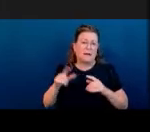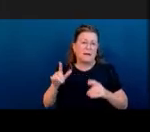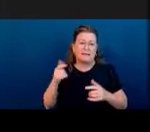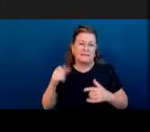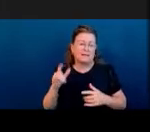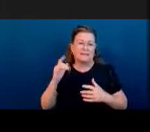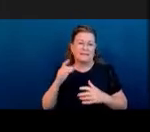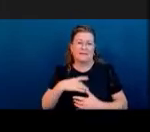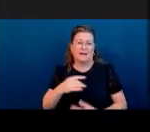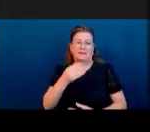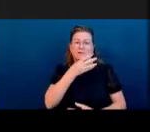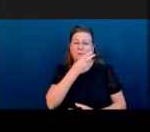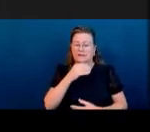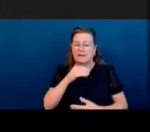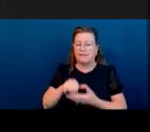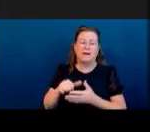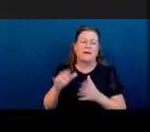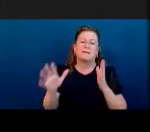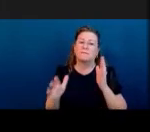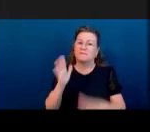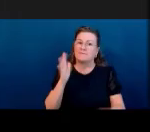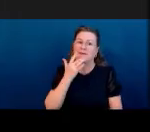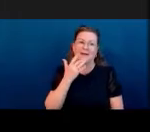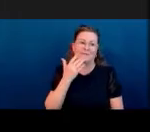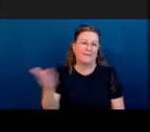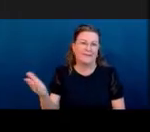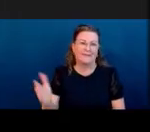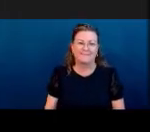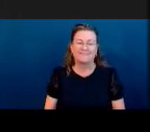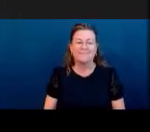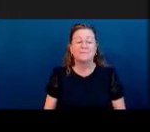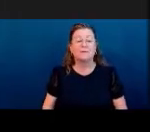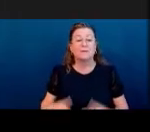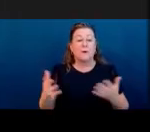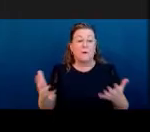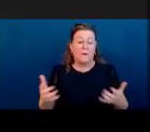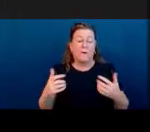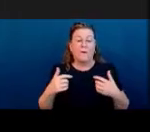his most favorite thing. So I was sitting there as the